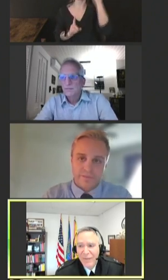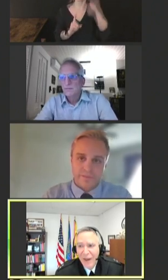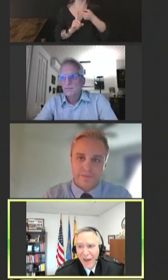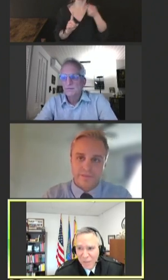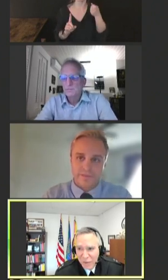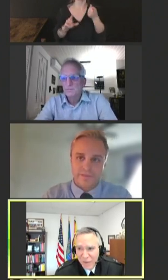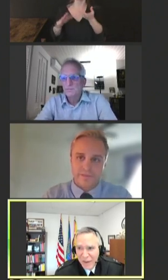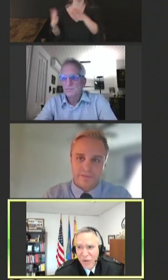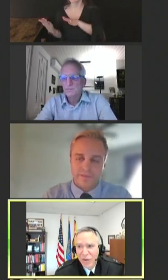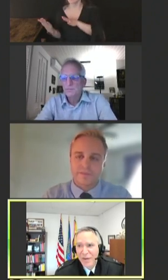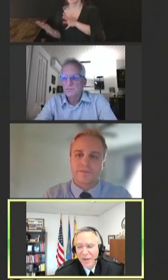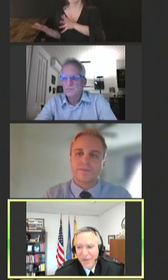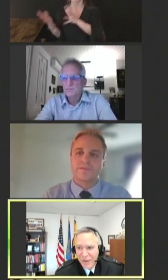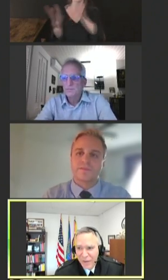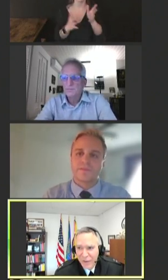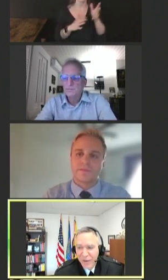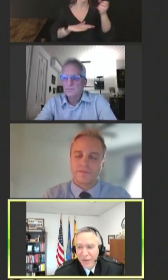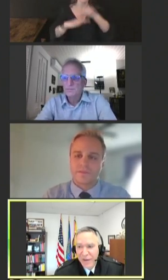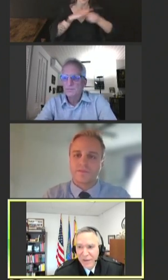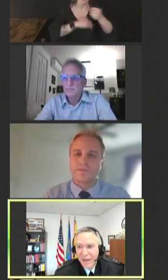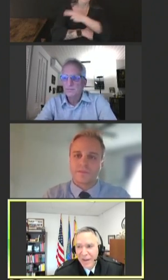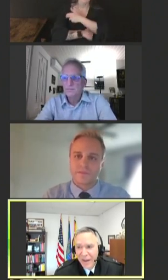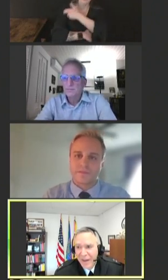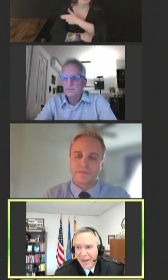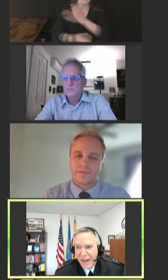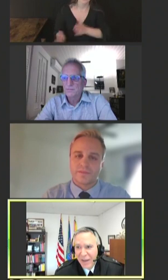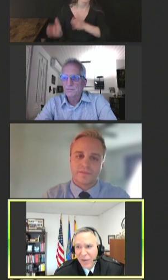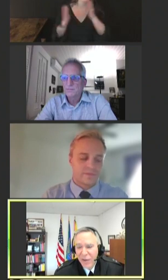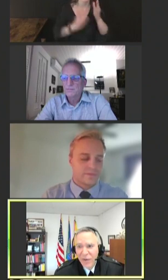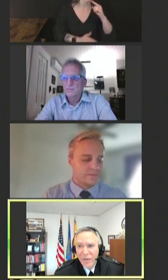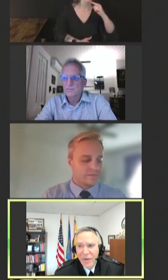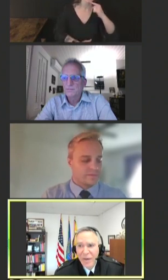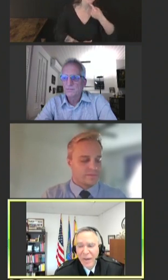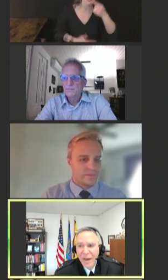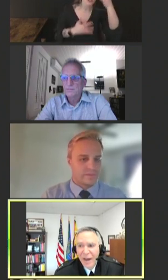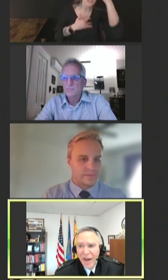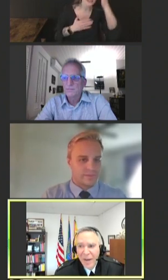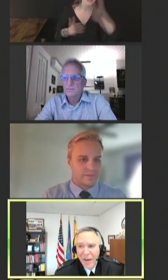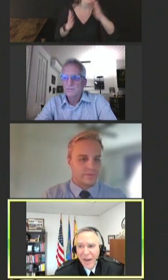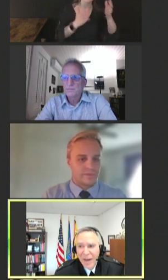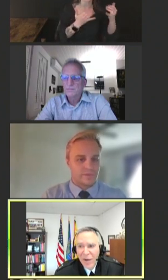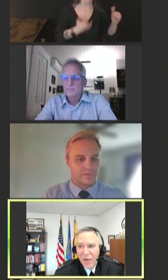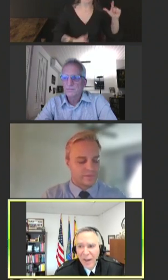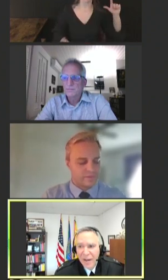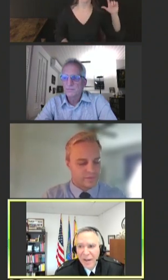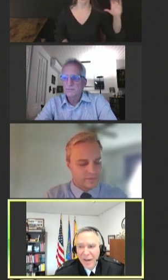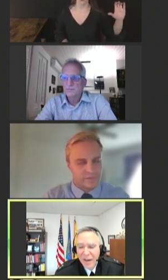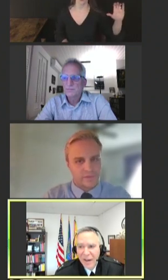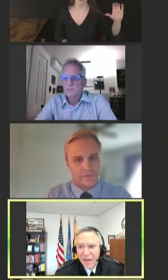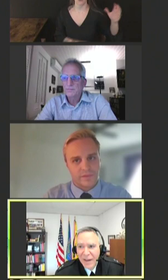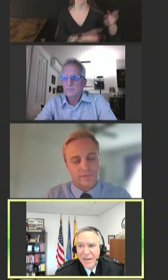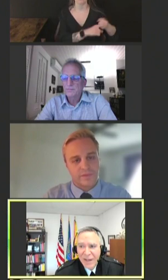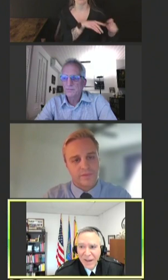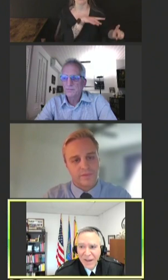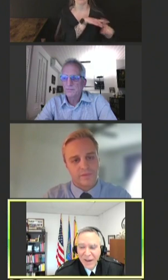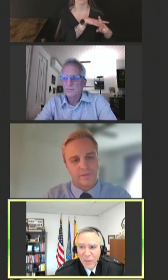to hospitalization to severe illness, and now, Long-COVID. And I know that inside the government